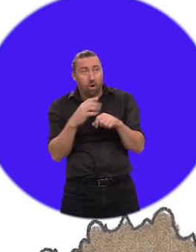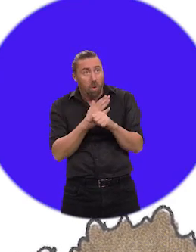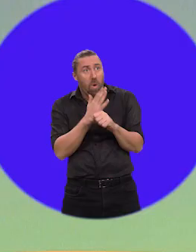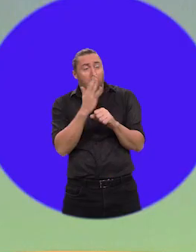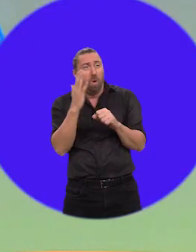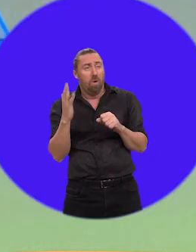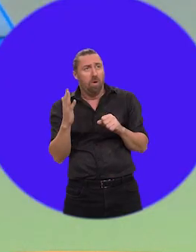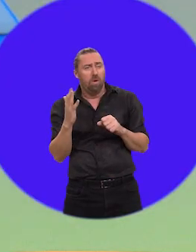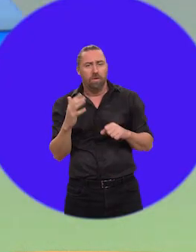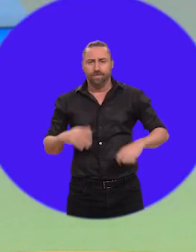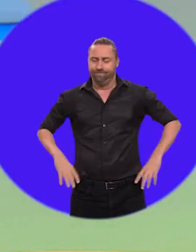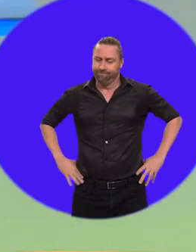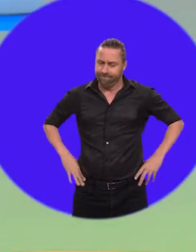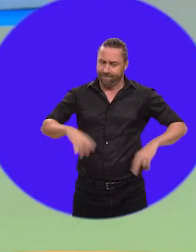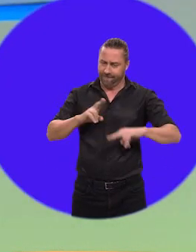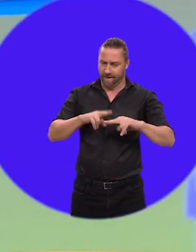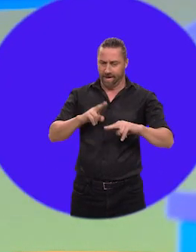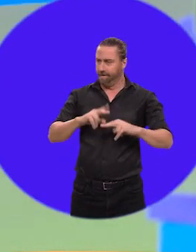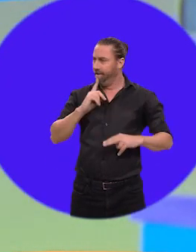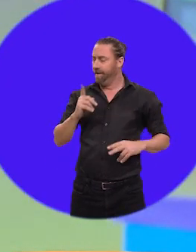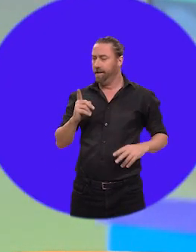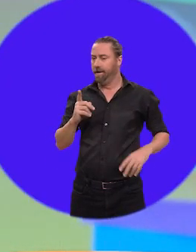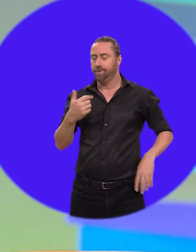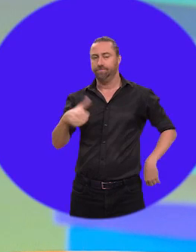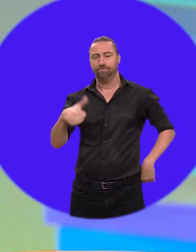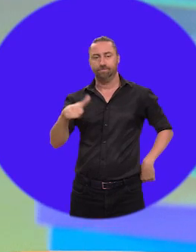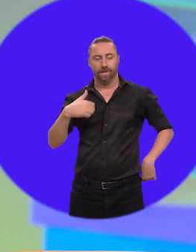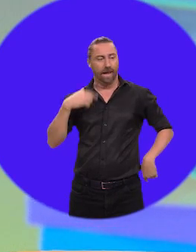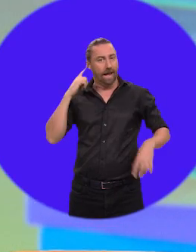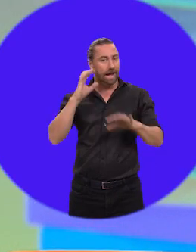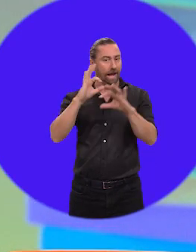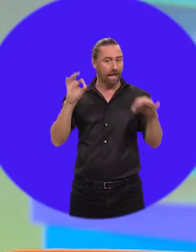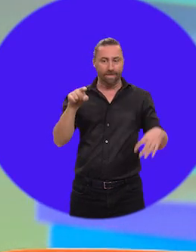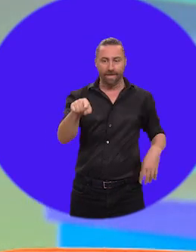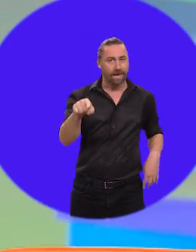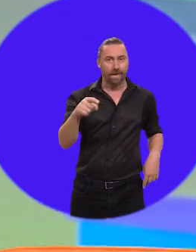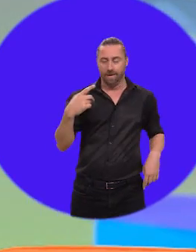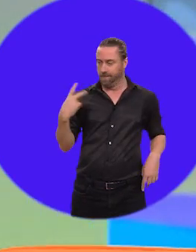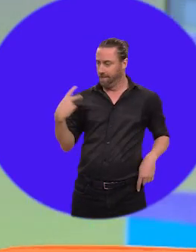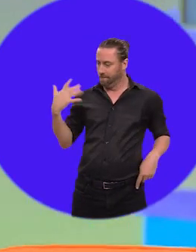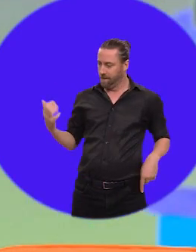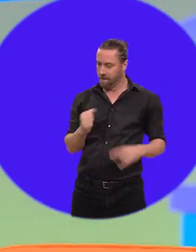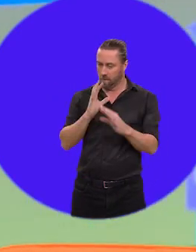"But we didn't hear you," said Dad, "until we were?" "Quiet," said Mary.